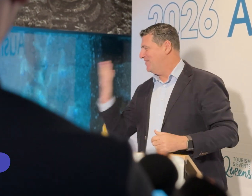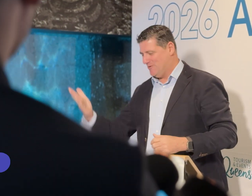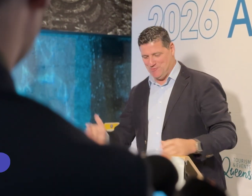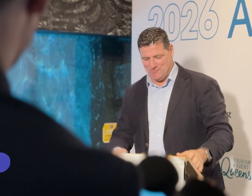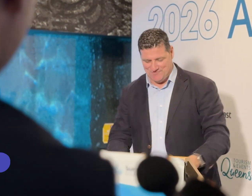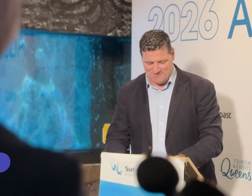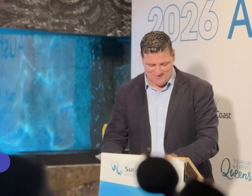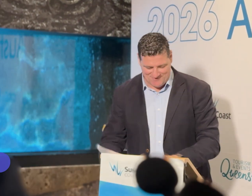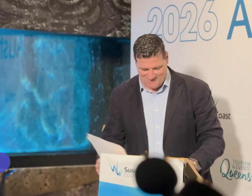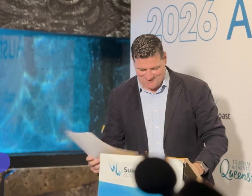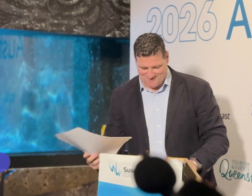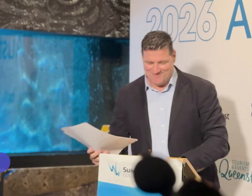Thank you.